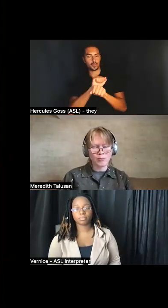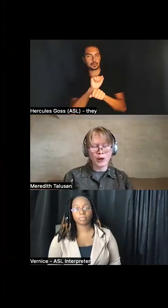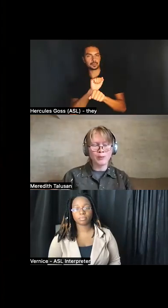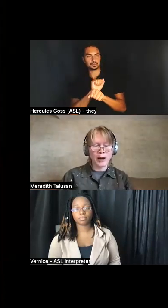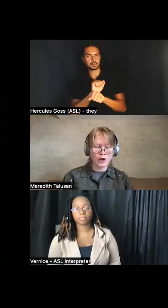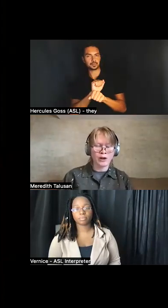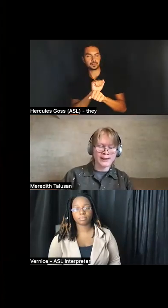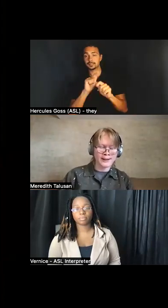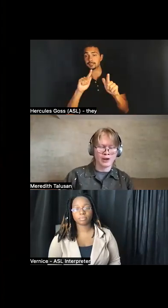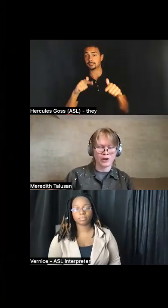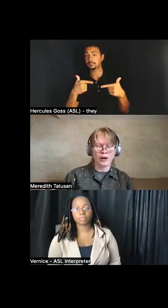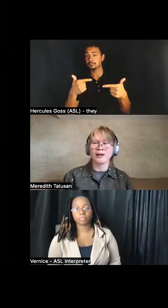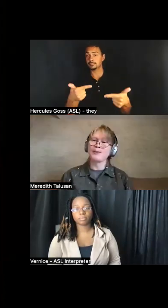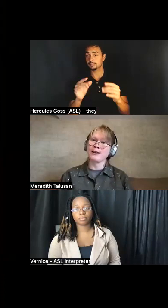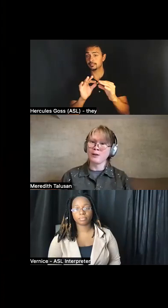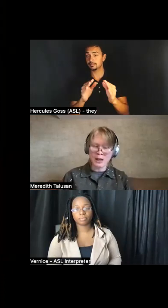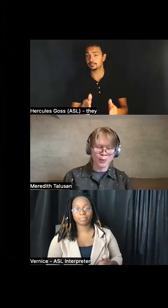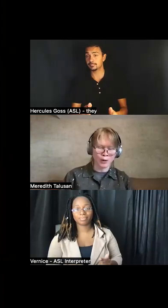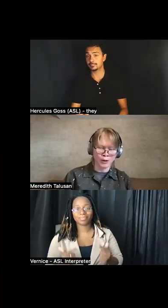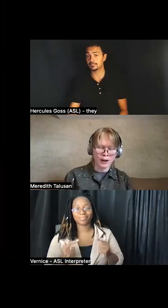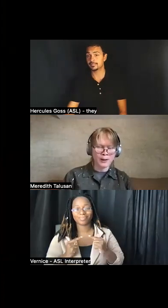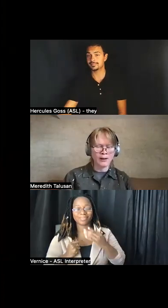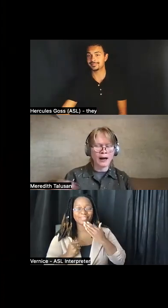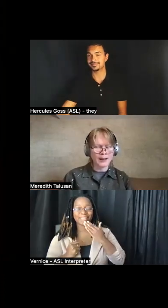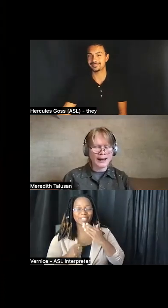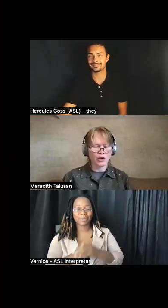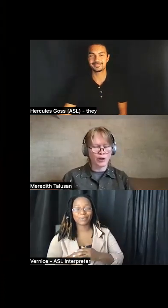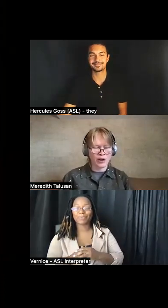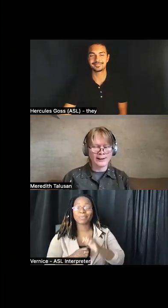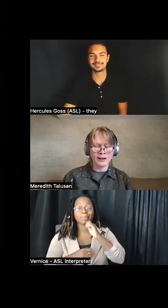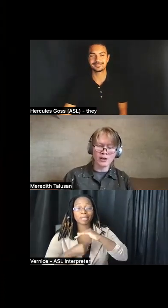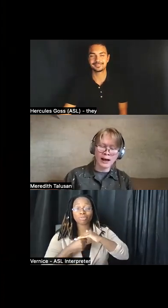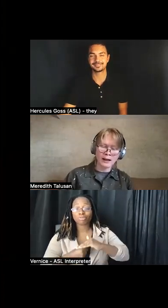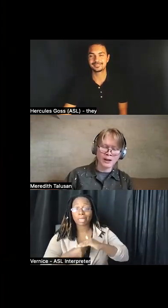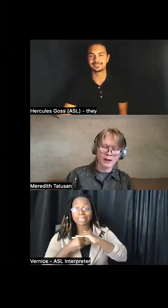Except that those friendships are with people who are broadly relevant to my work. And